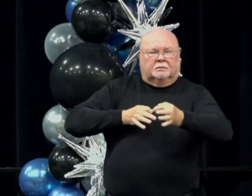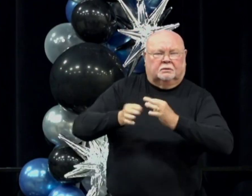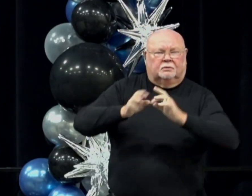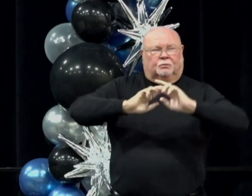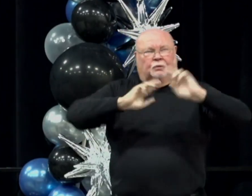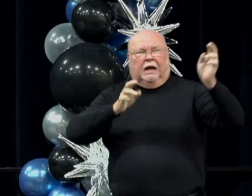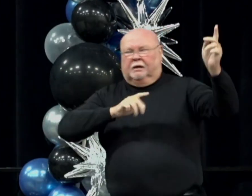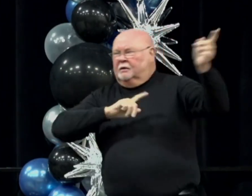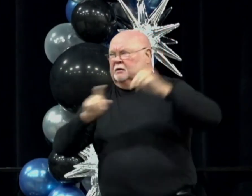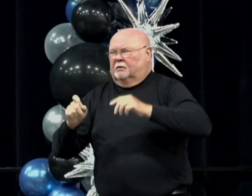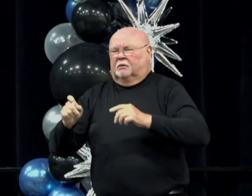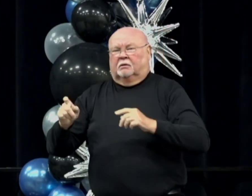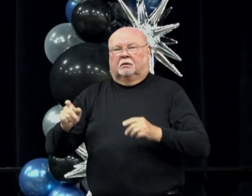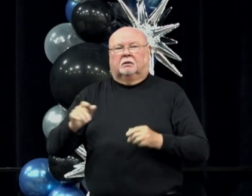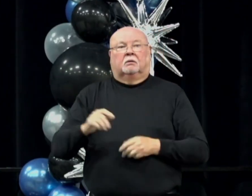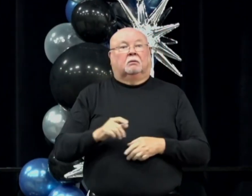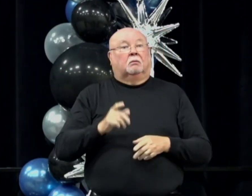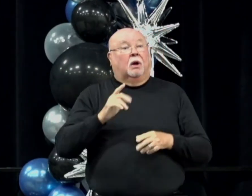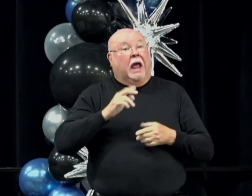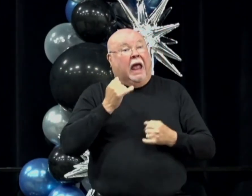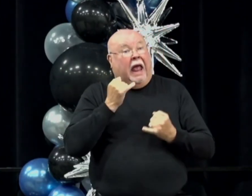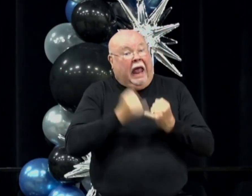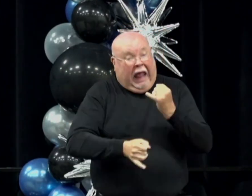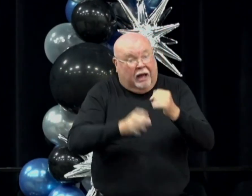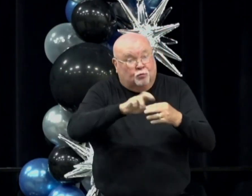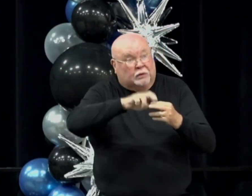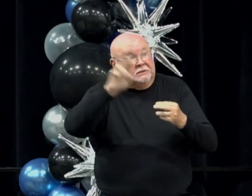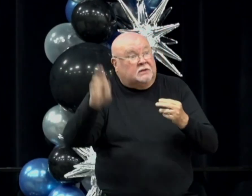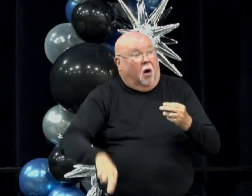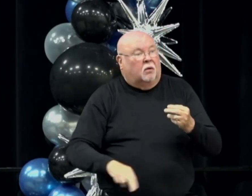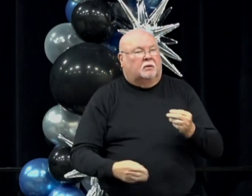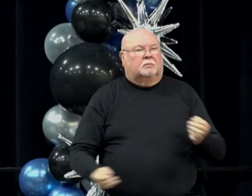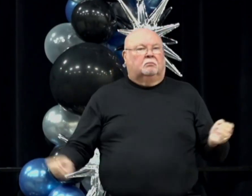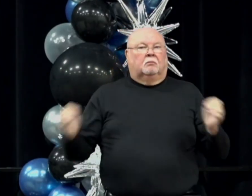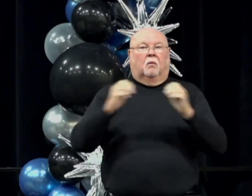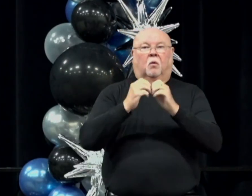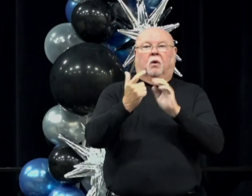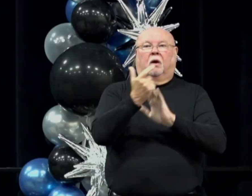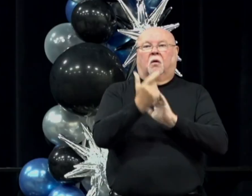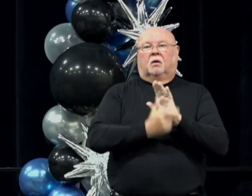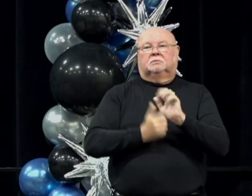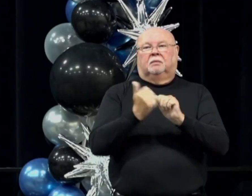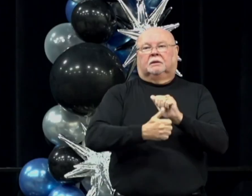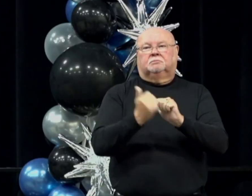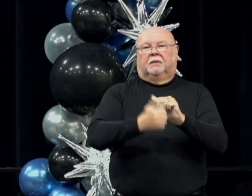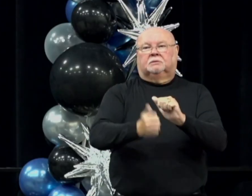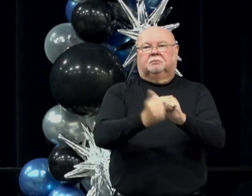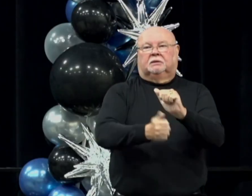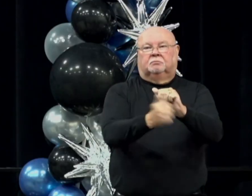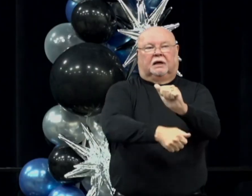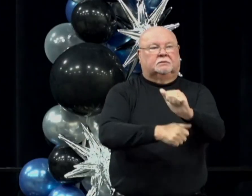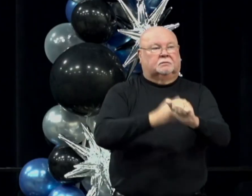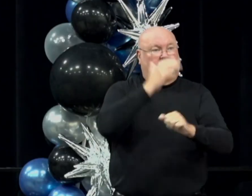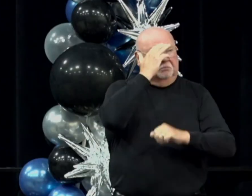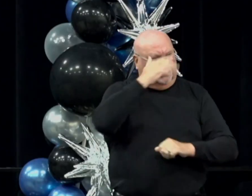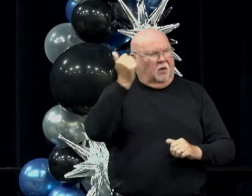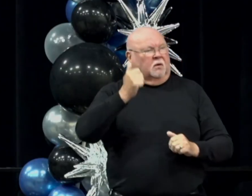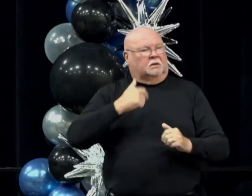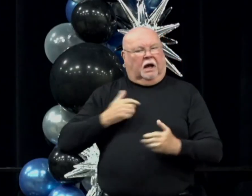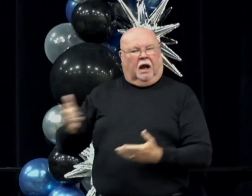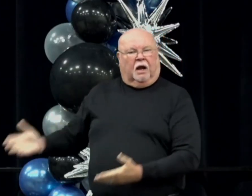mock hearings, and made sure they were prepared. And as a result, we had many bills pass because we